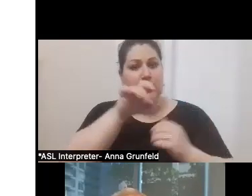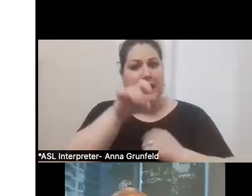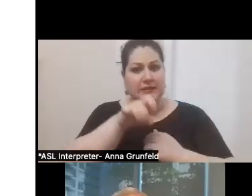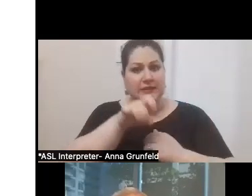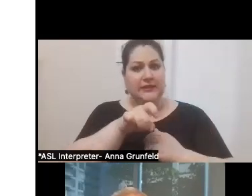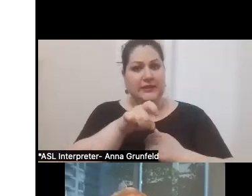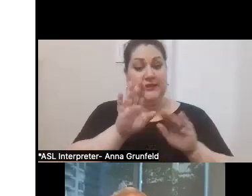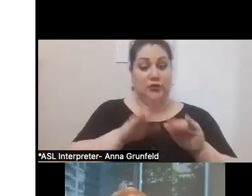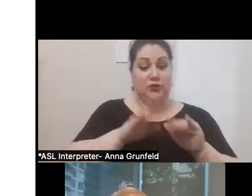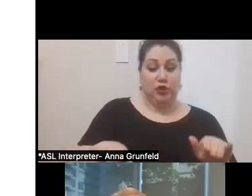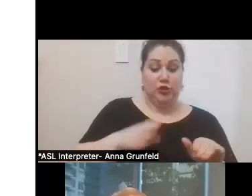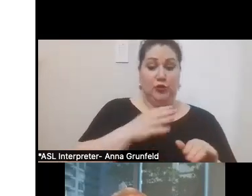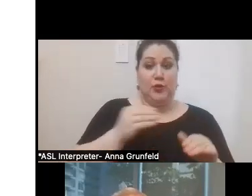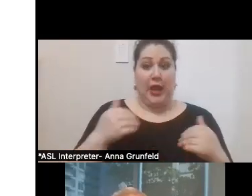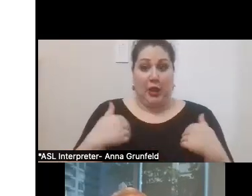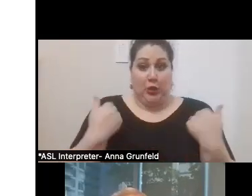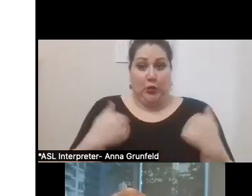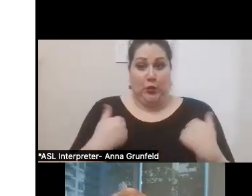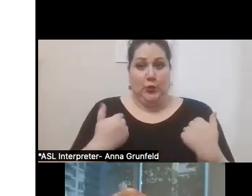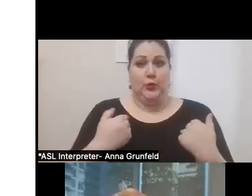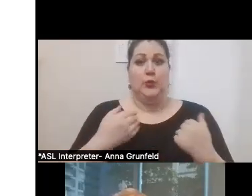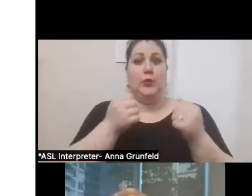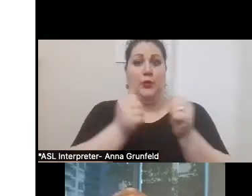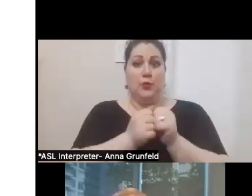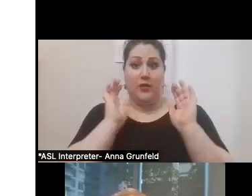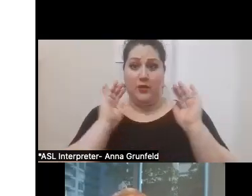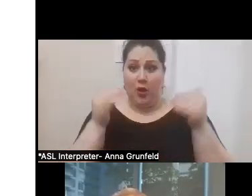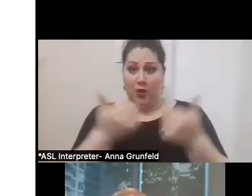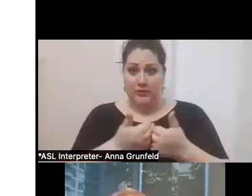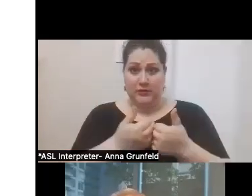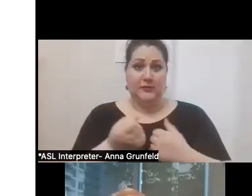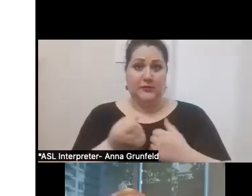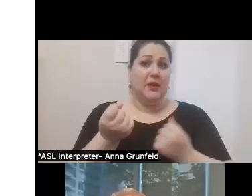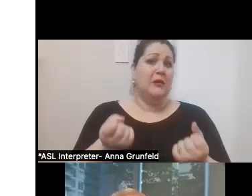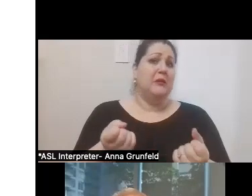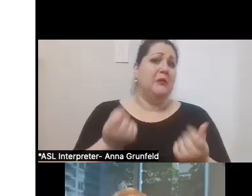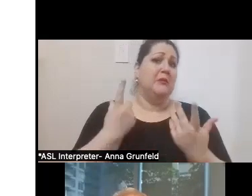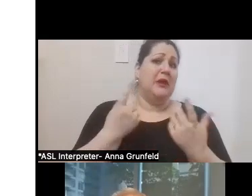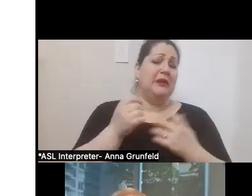And many tens and thousands of children and youth are